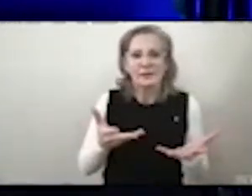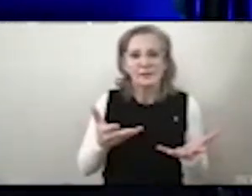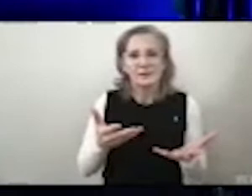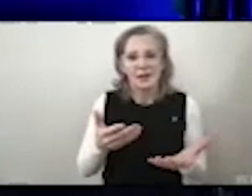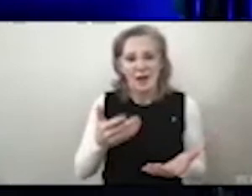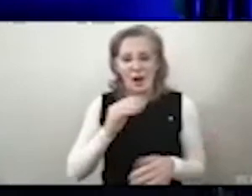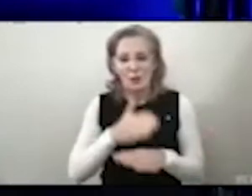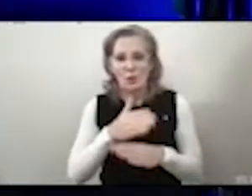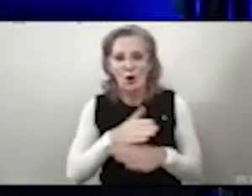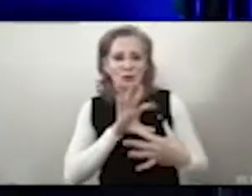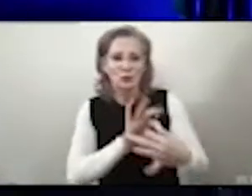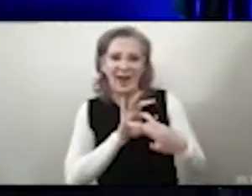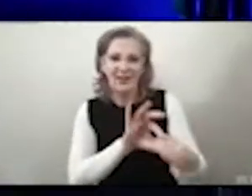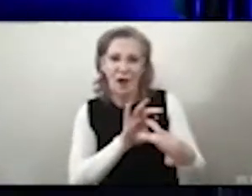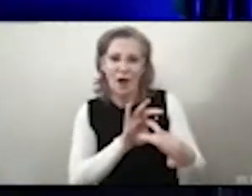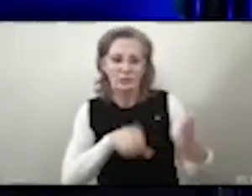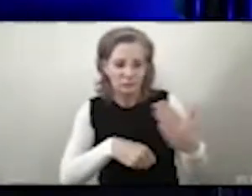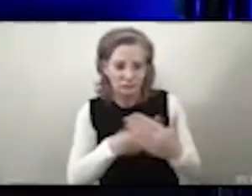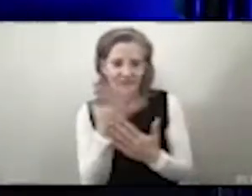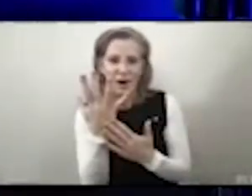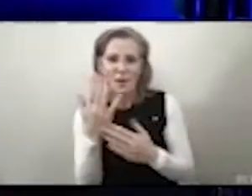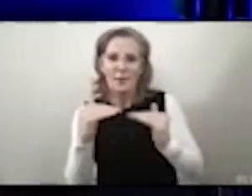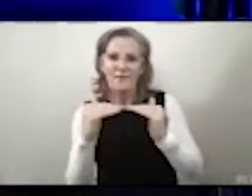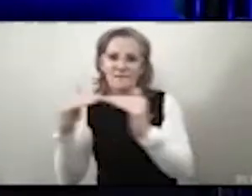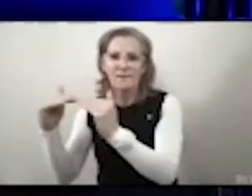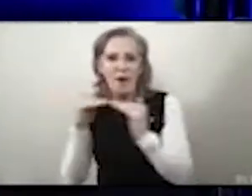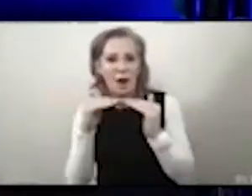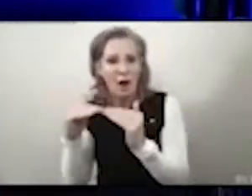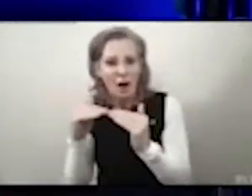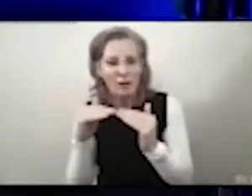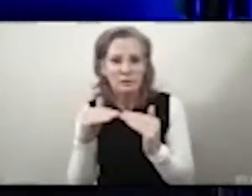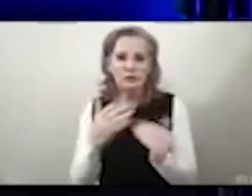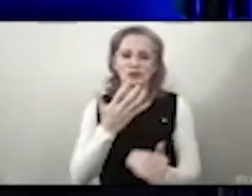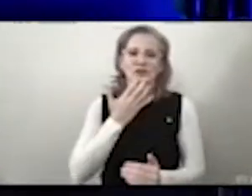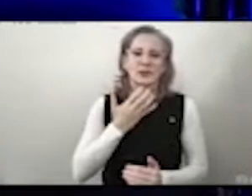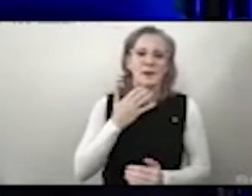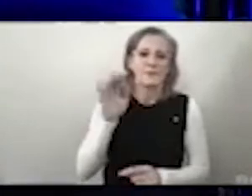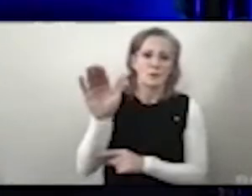fair and more resilient future. Thank you. Thank you very much, indeed.